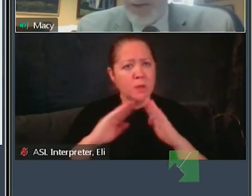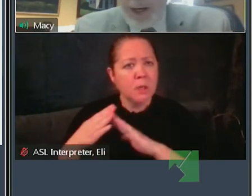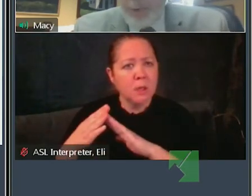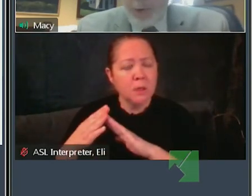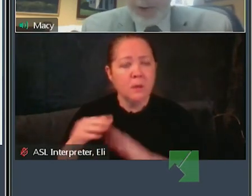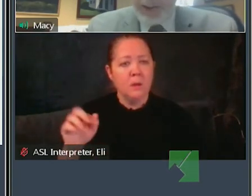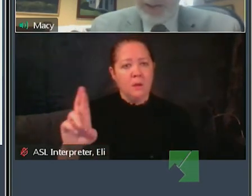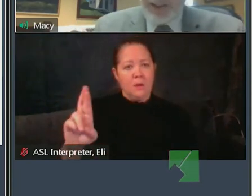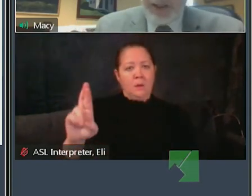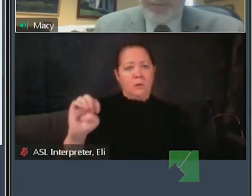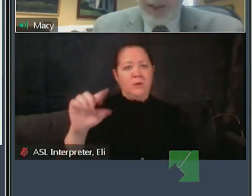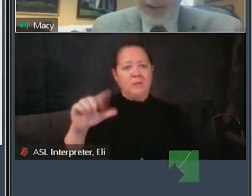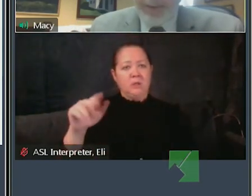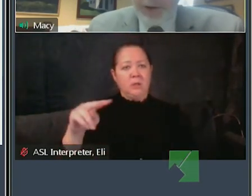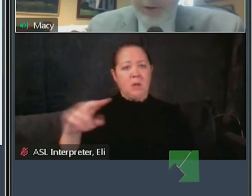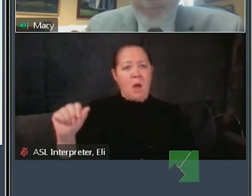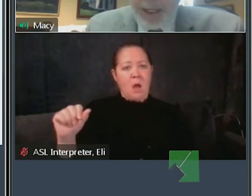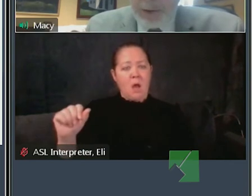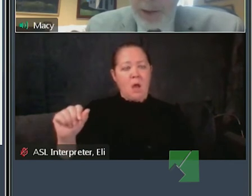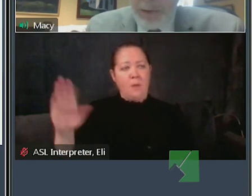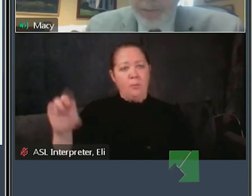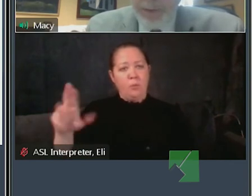Bryan reported this to the president, Mr.